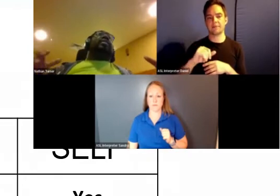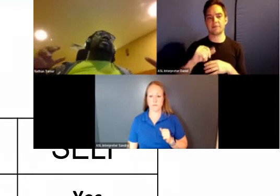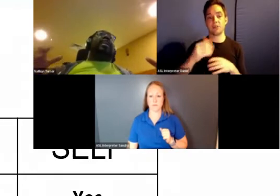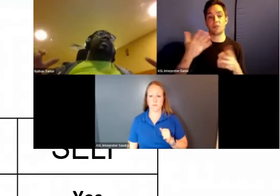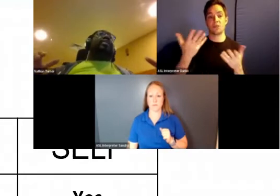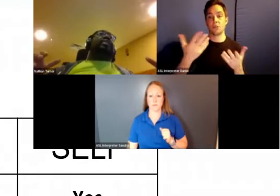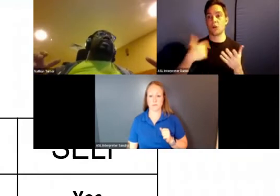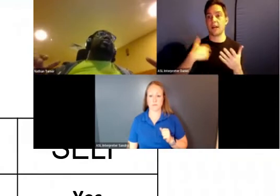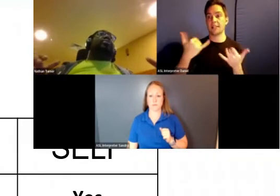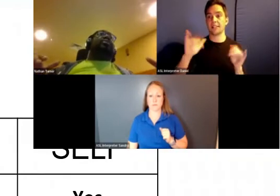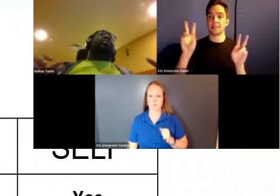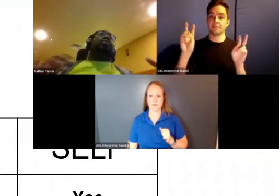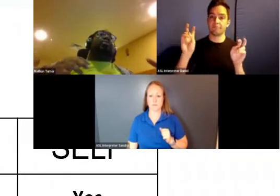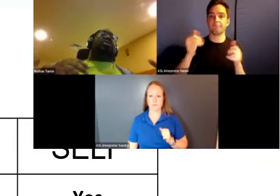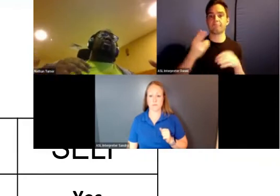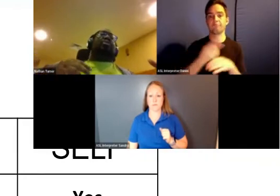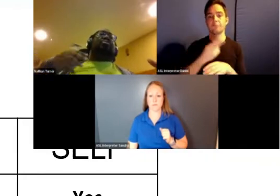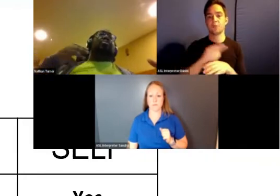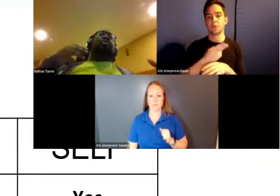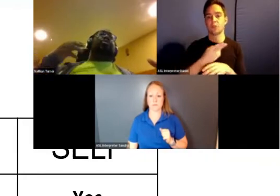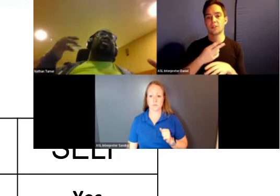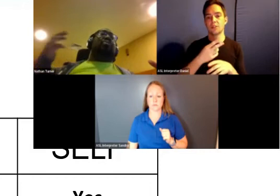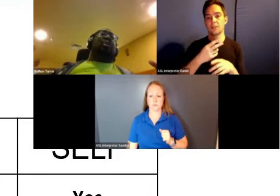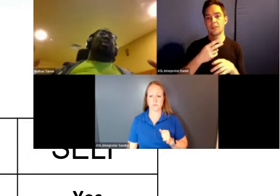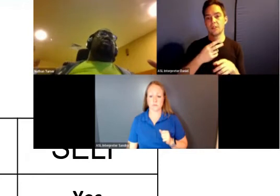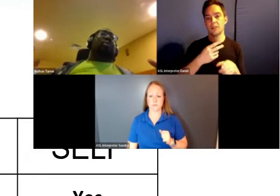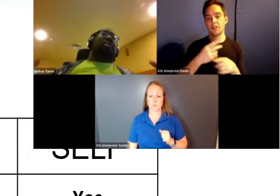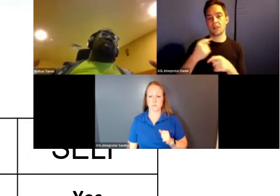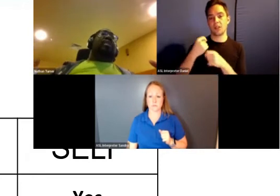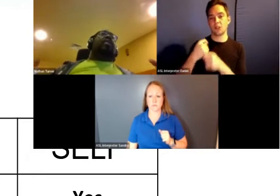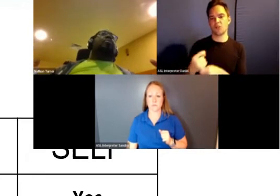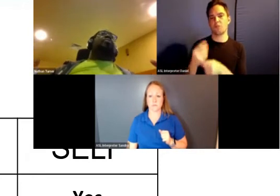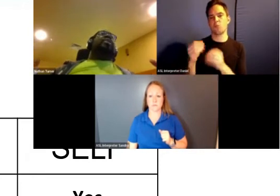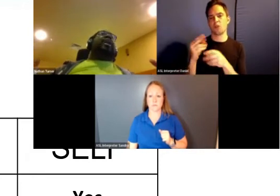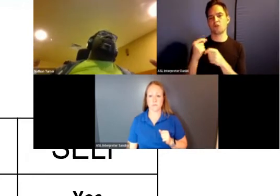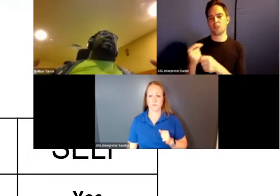technically use your what would be more traditional model. But I